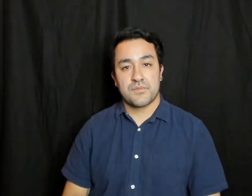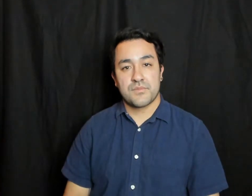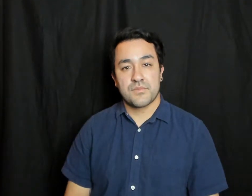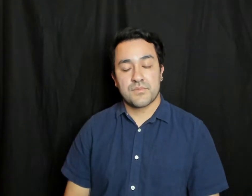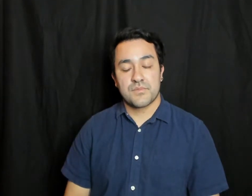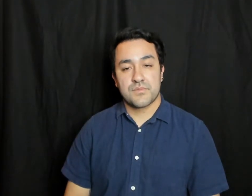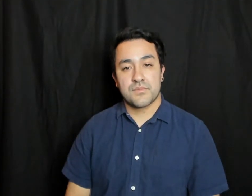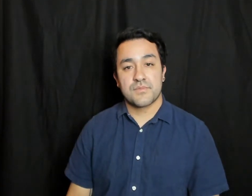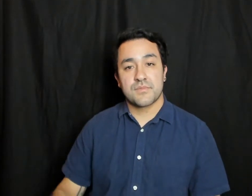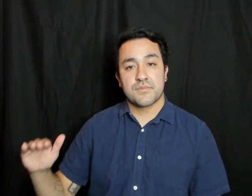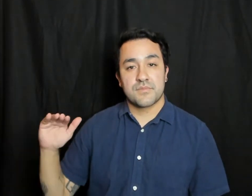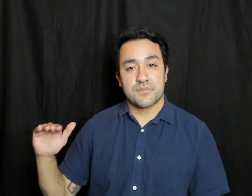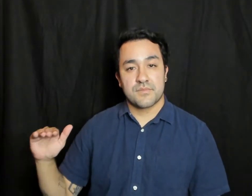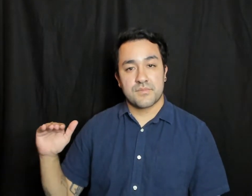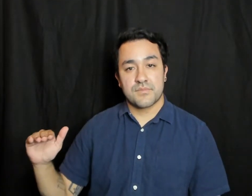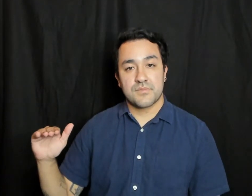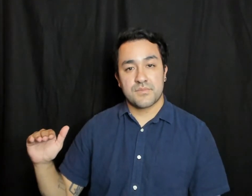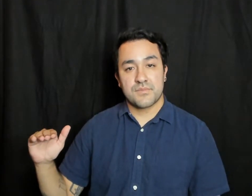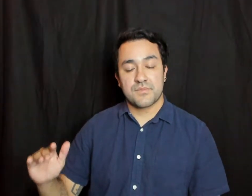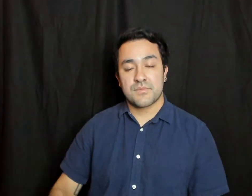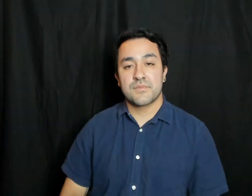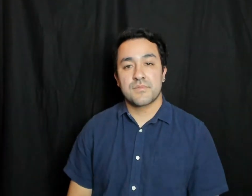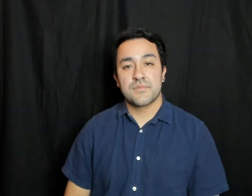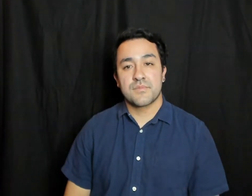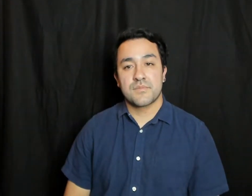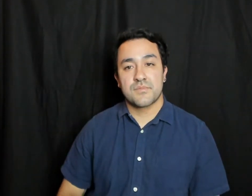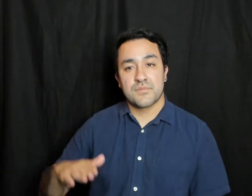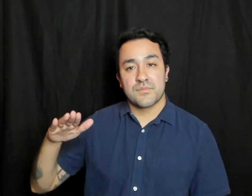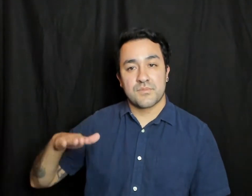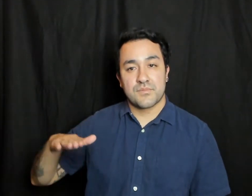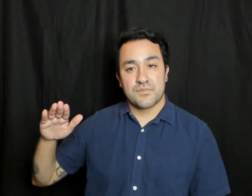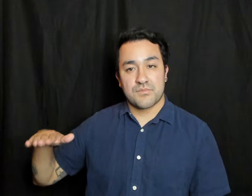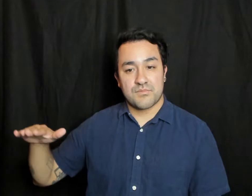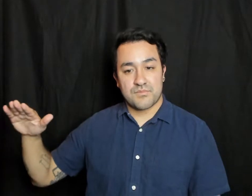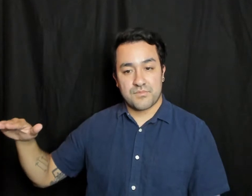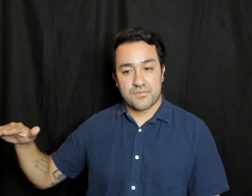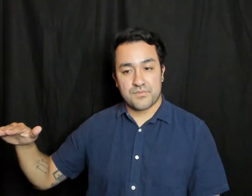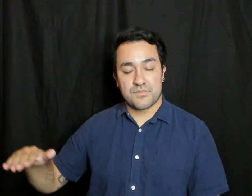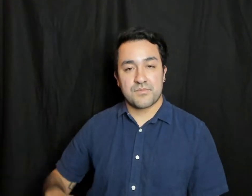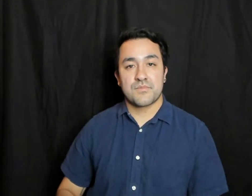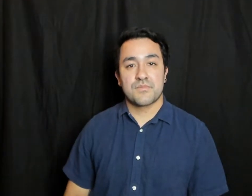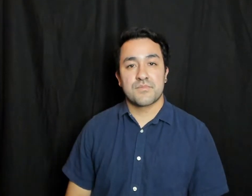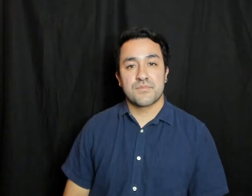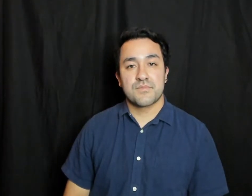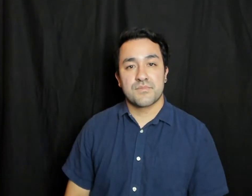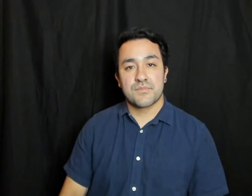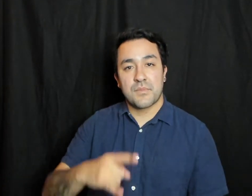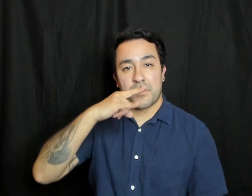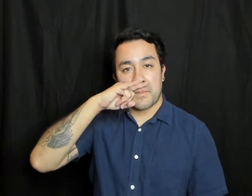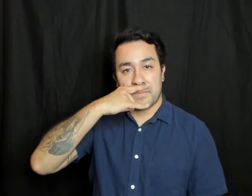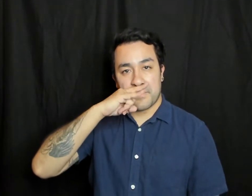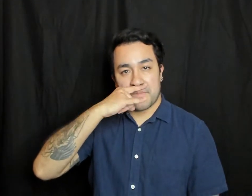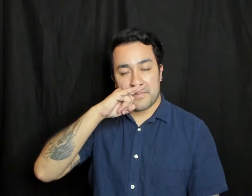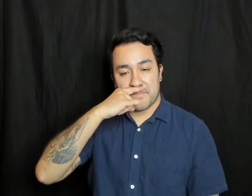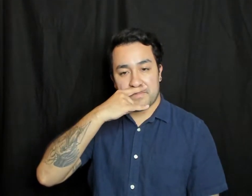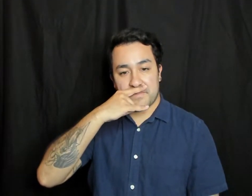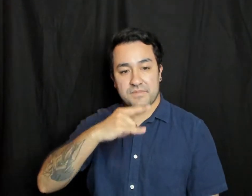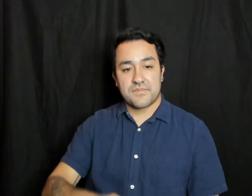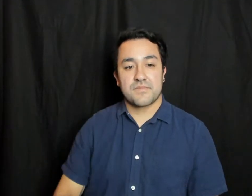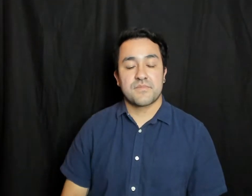CHILD CHILDREN KID